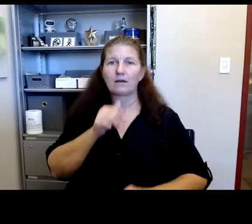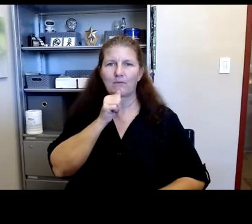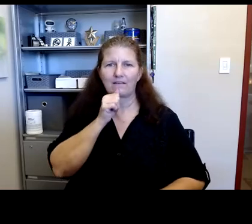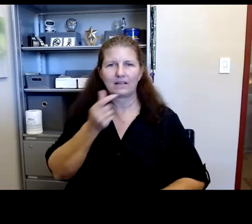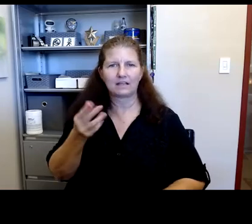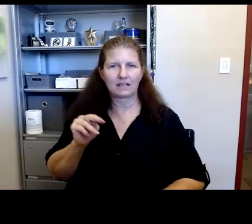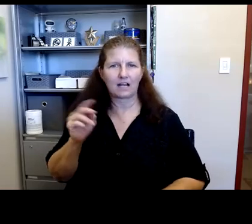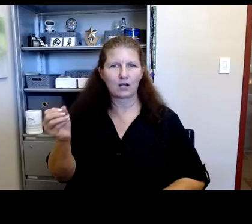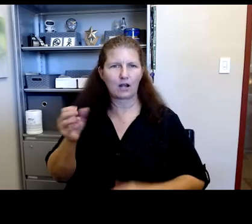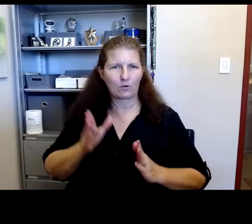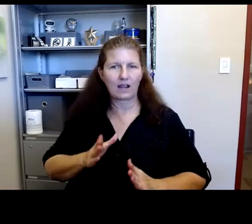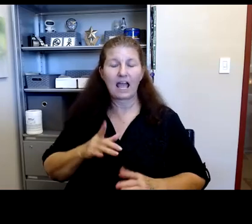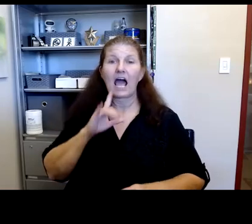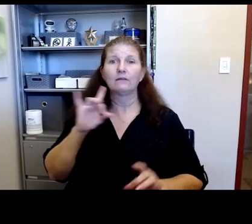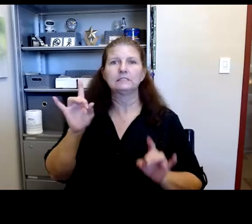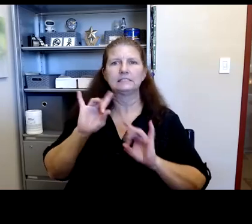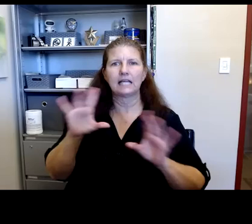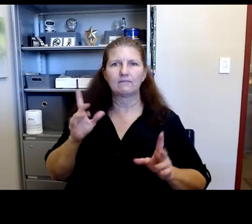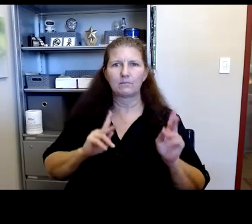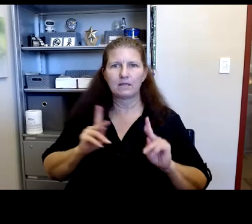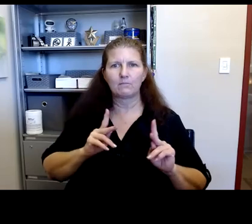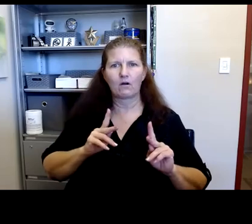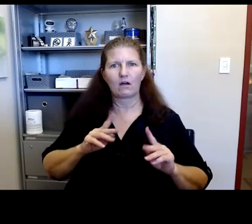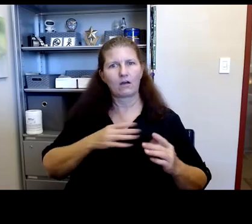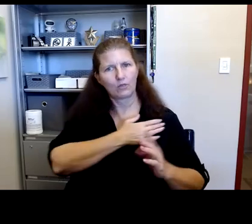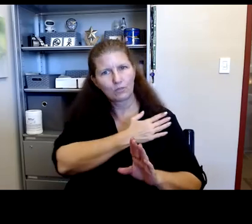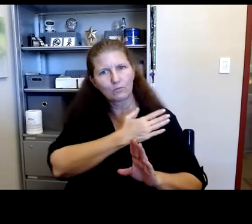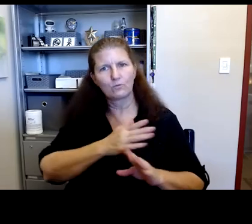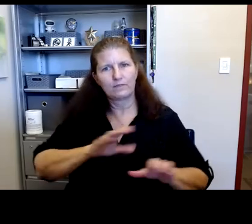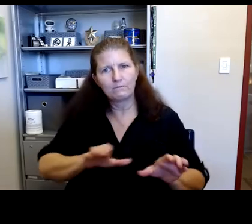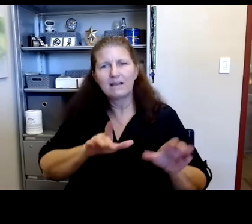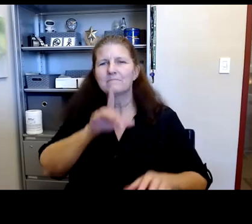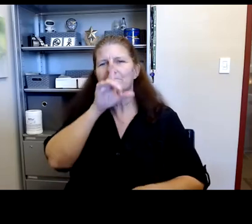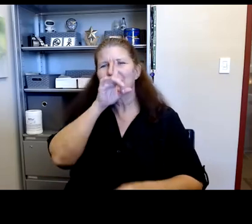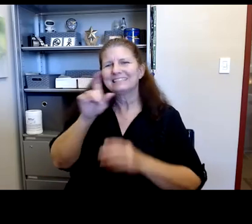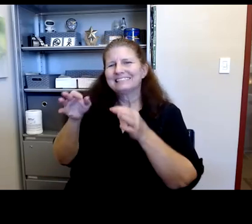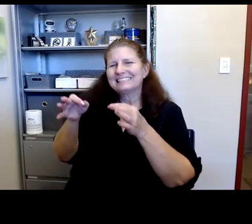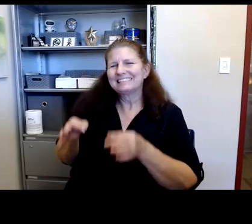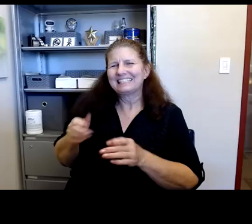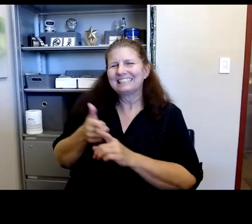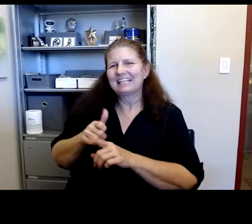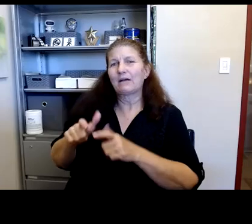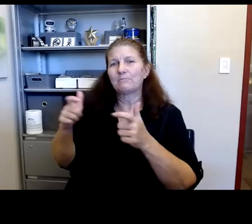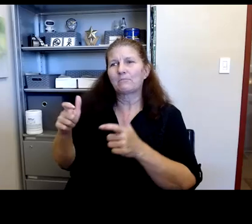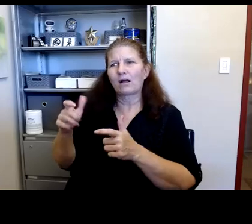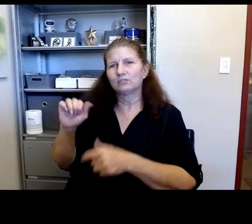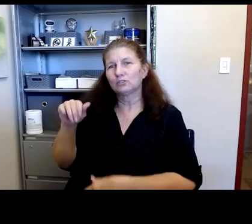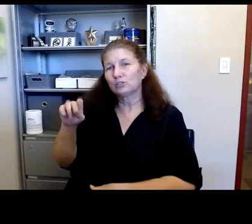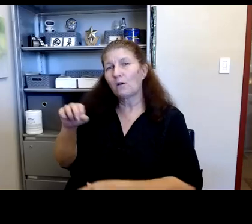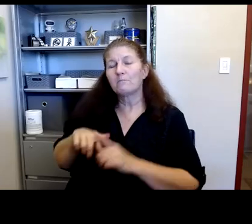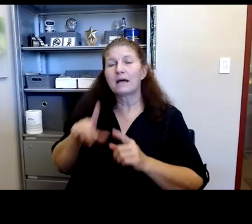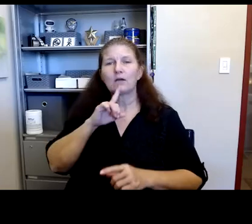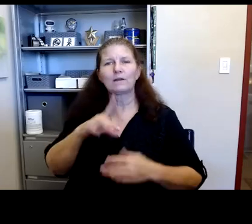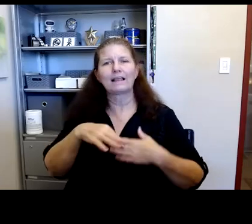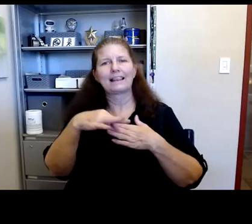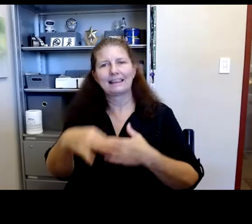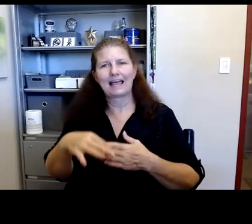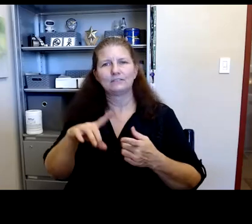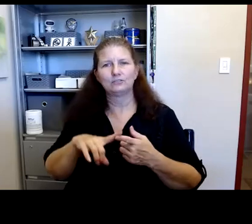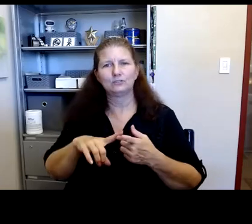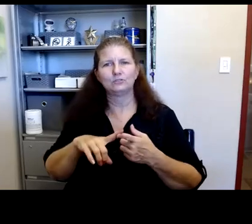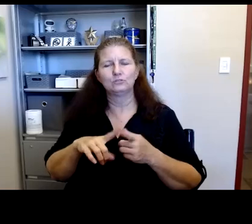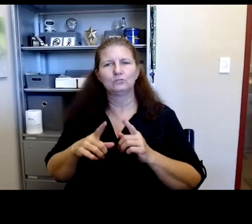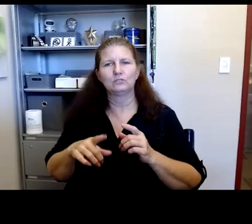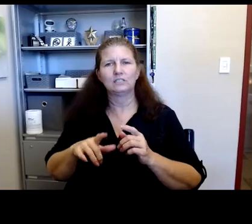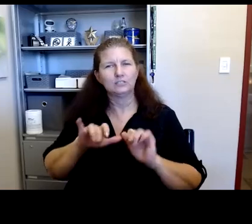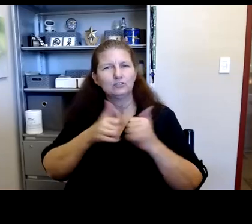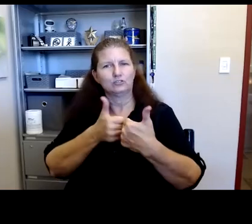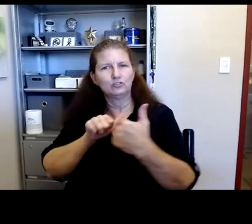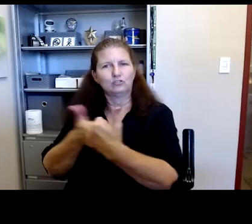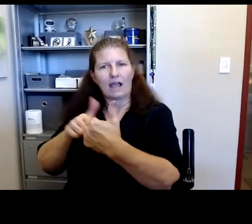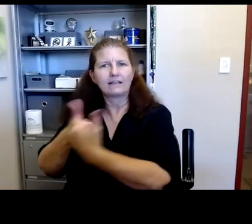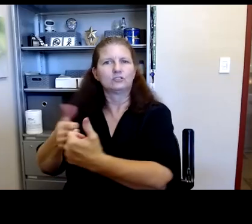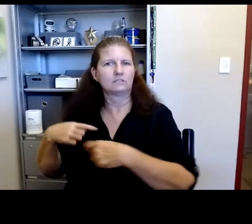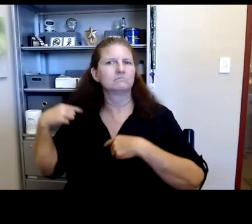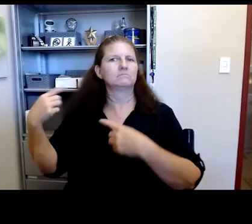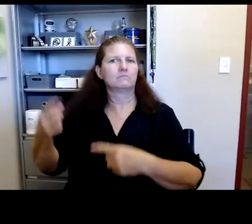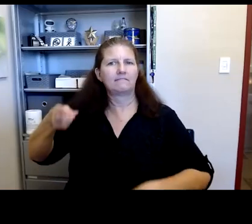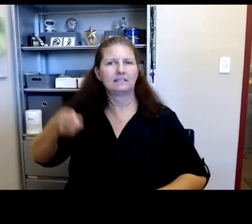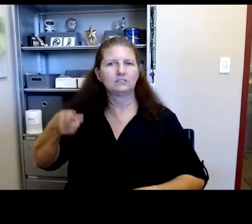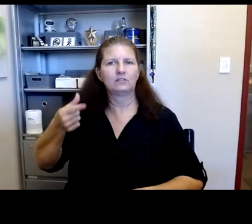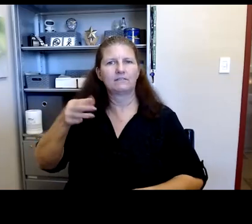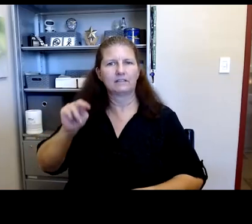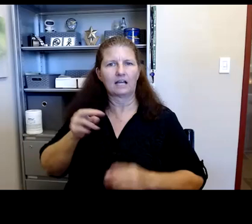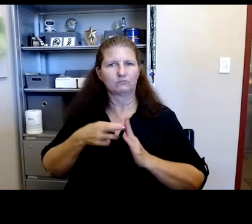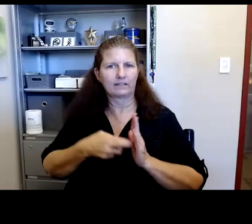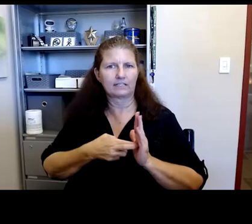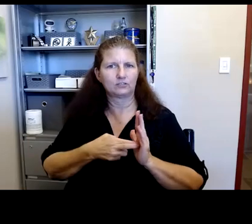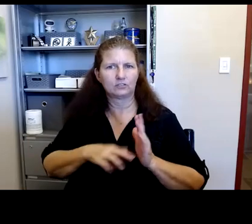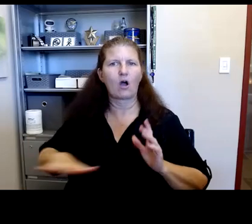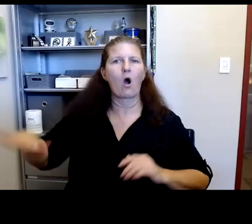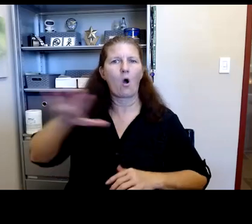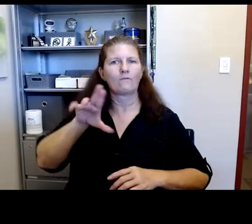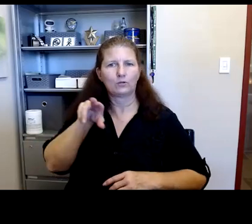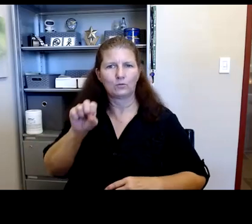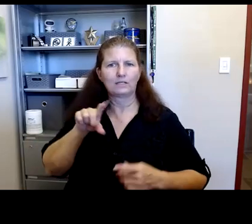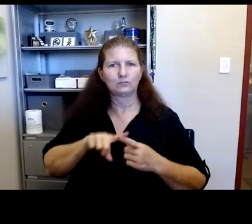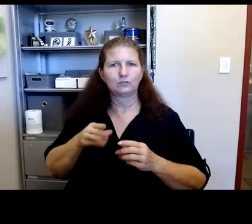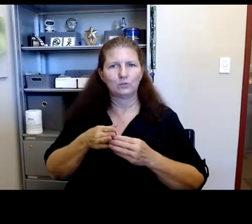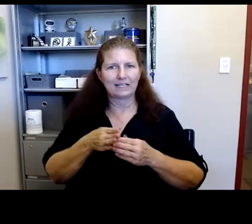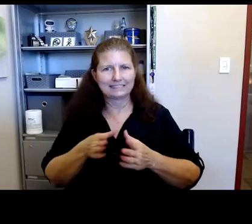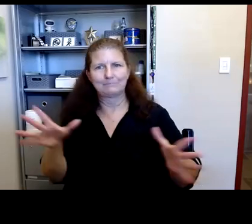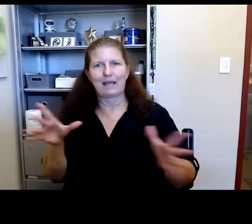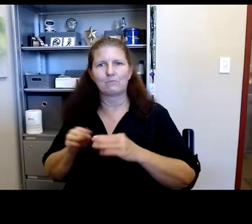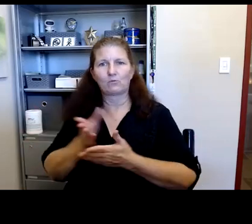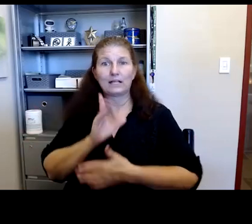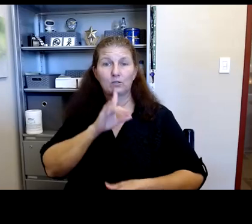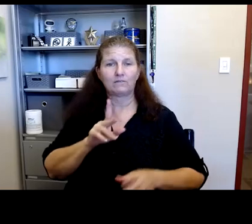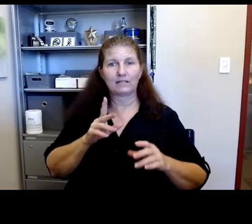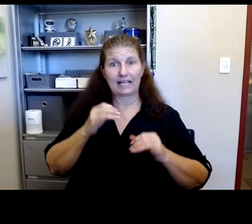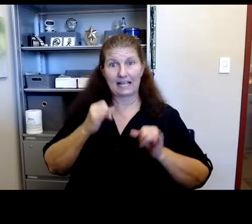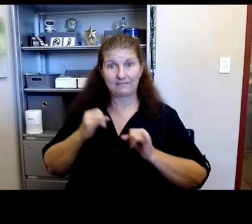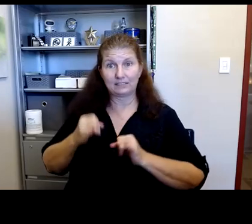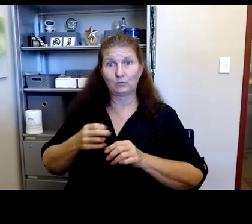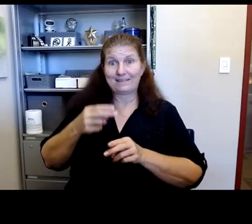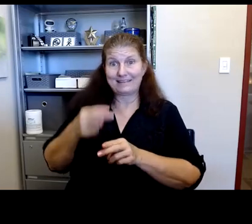Robyn Thomas: and it was devastating for those of us in the movement, not because the decision itself had broad scope, but because what it did was it led to an avalanche of cases challenging all kinds of other gun regulations across the country to try and expand that right. So, as soon as an individual right was named by the court,